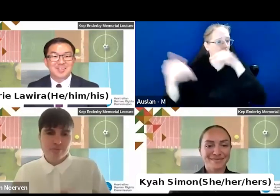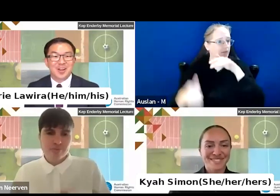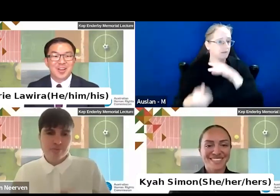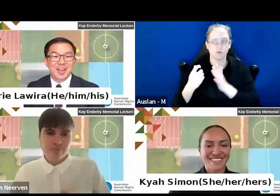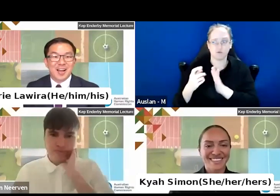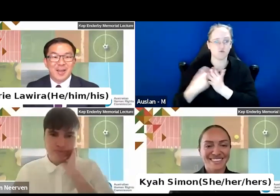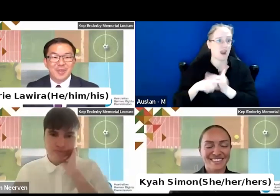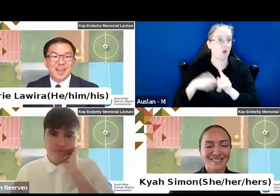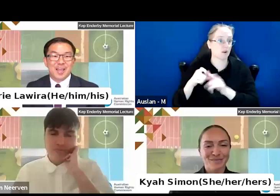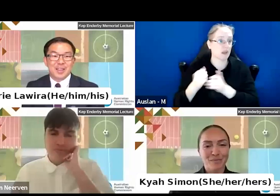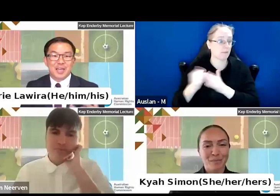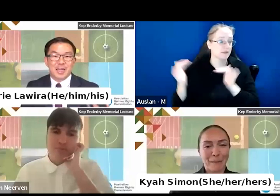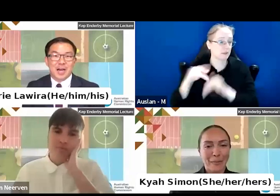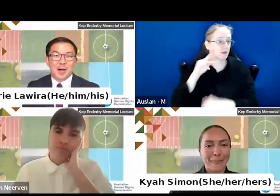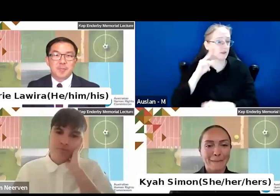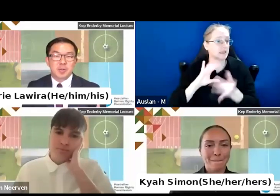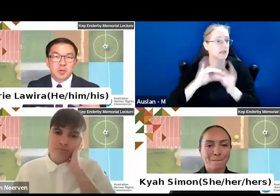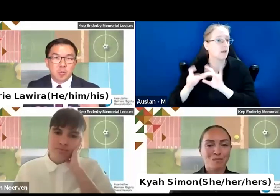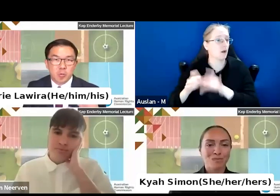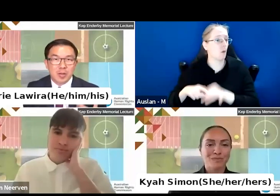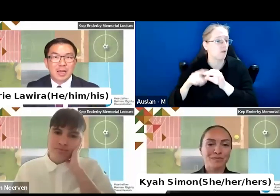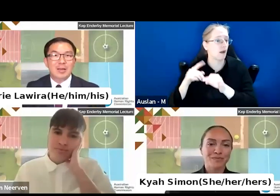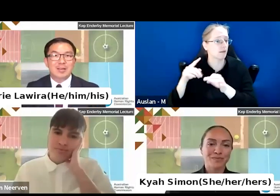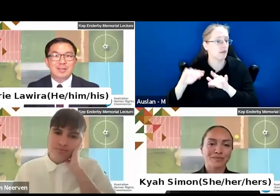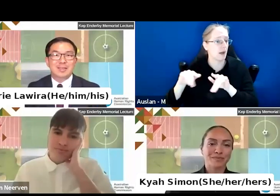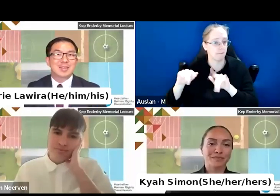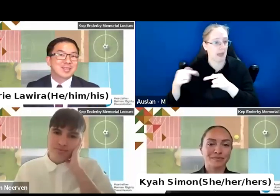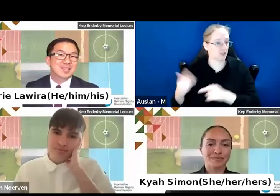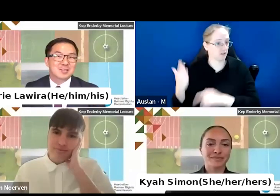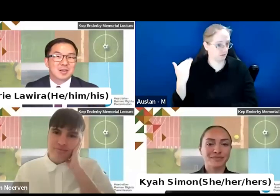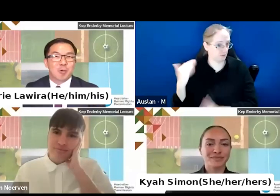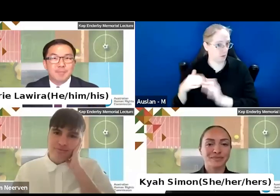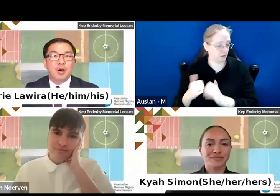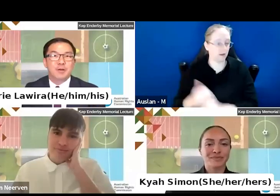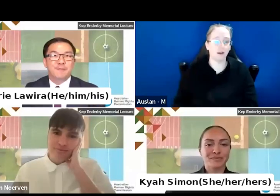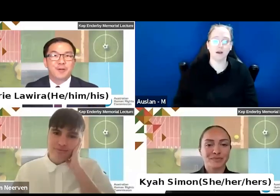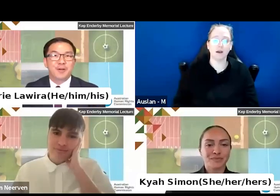So I think that this is a great moment